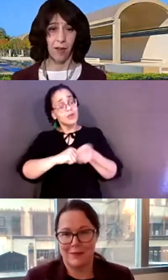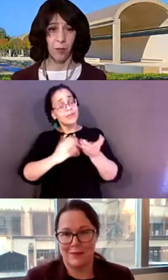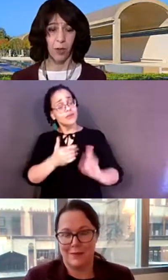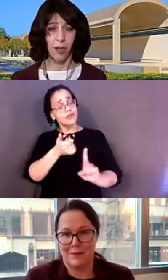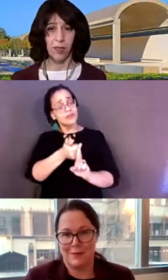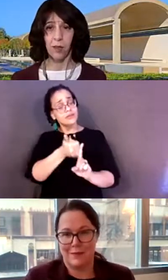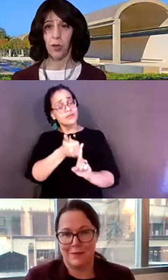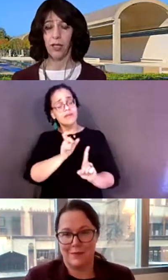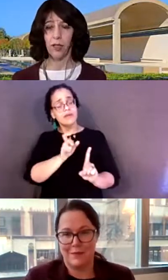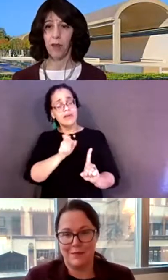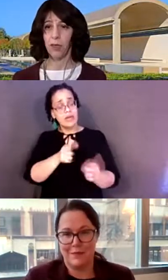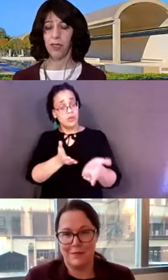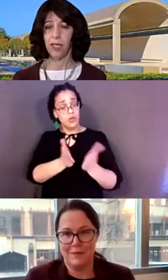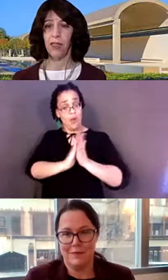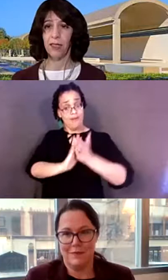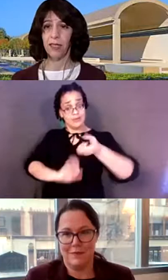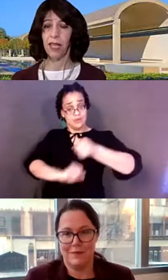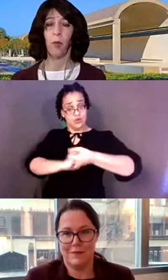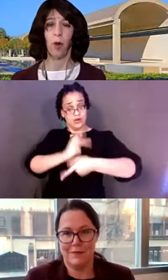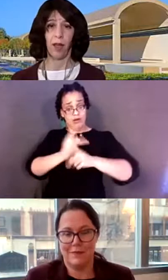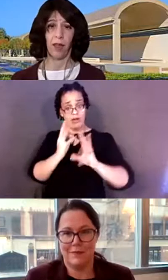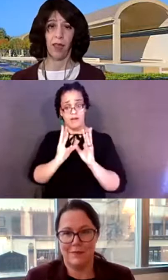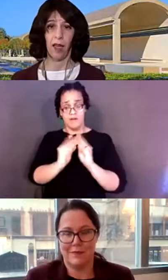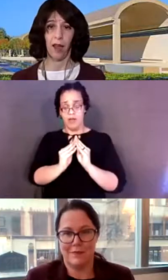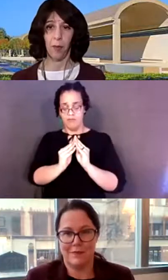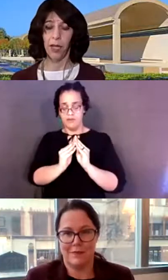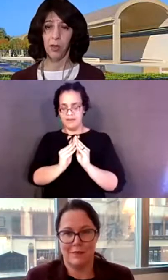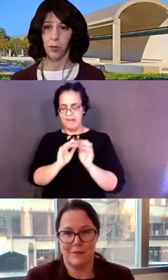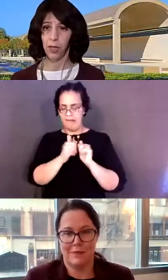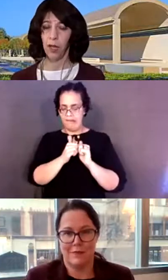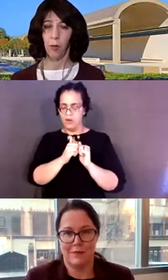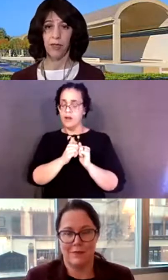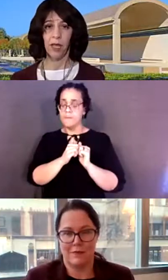request a support care conference in the